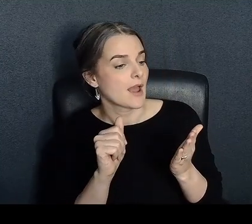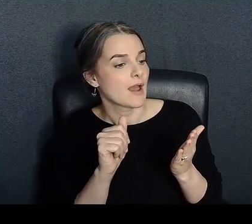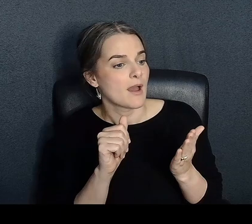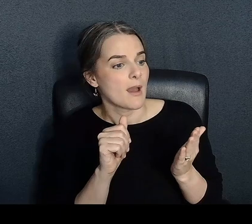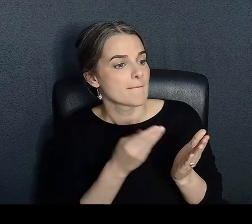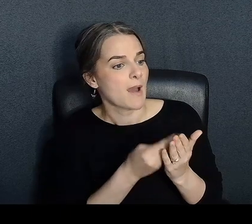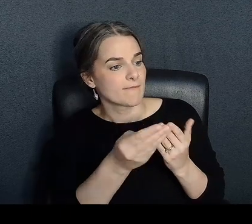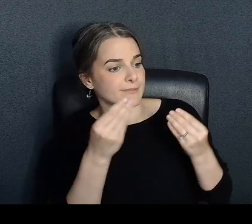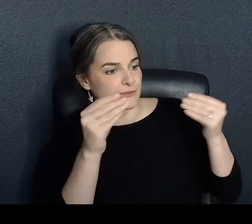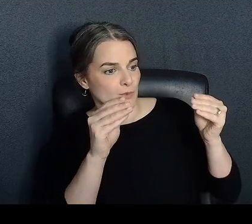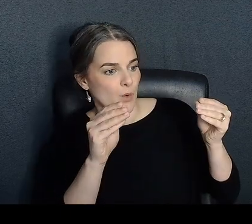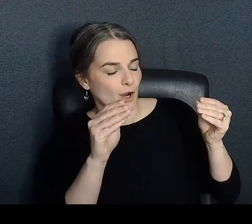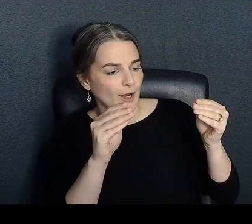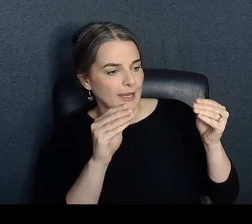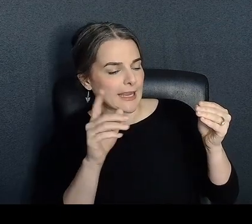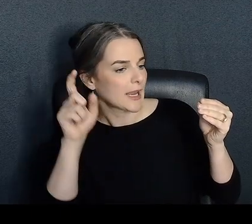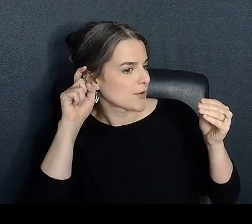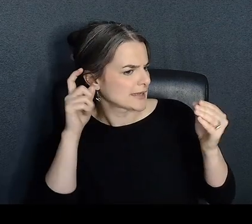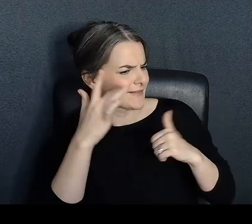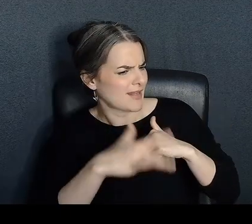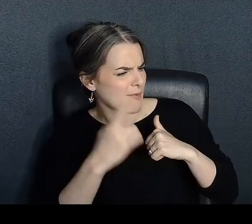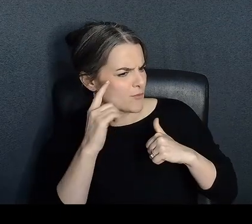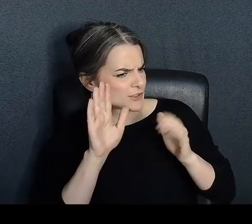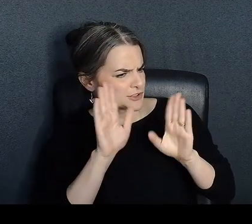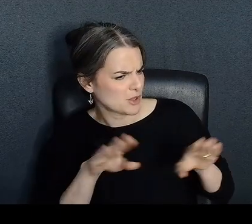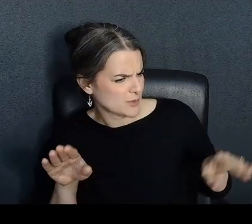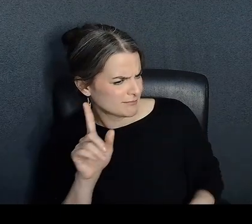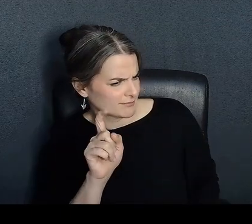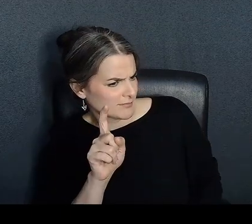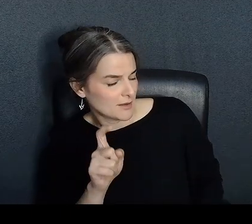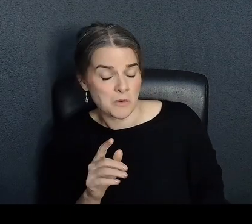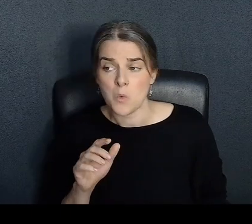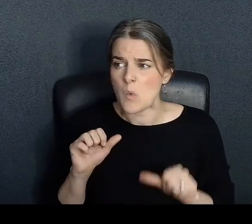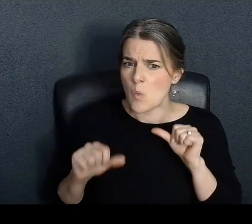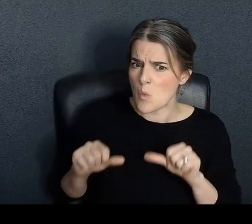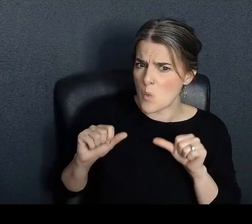Oh, I'm not exactly sure of that.